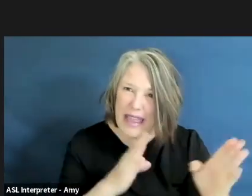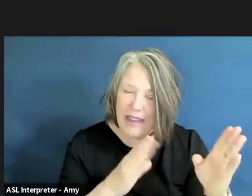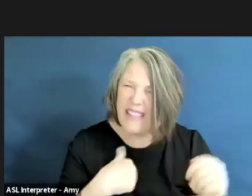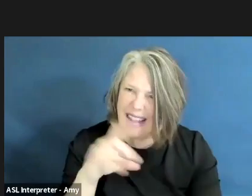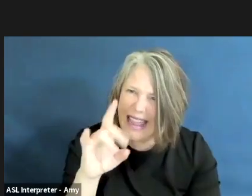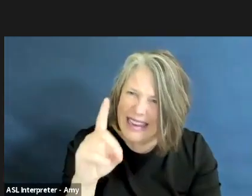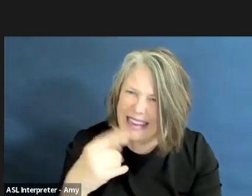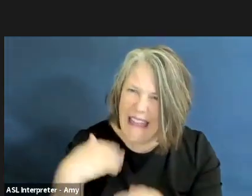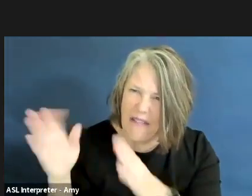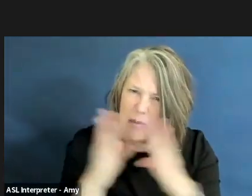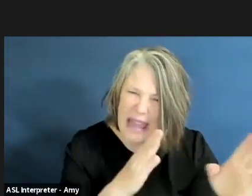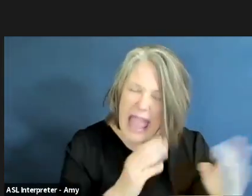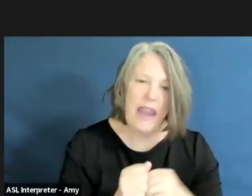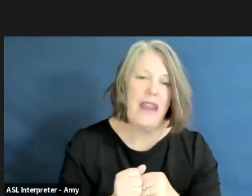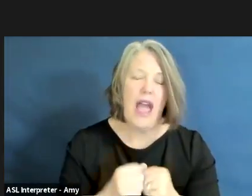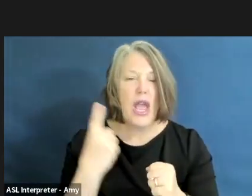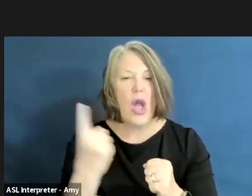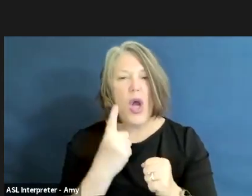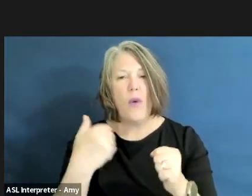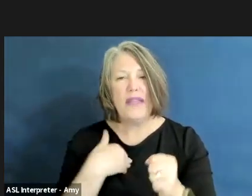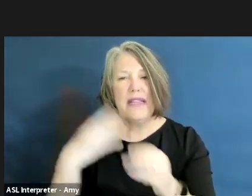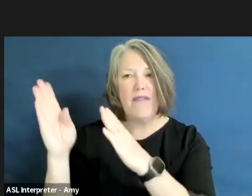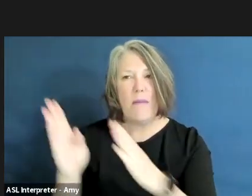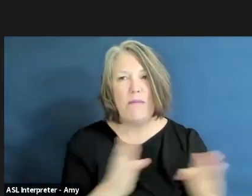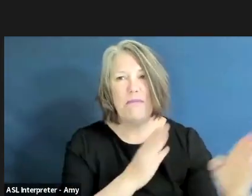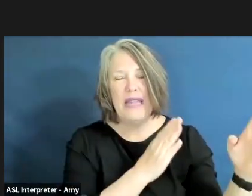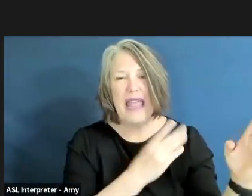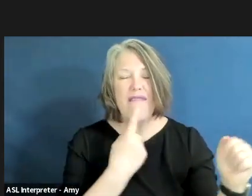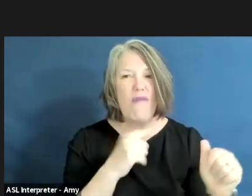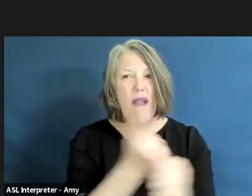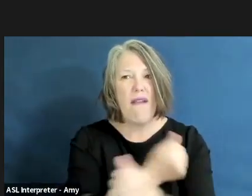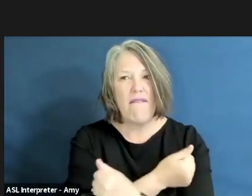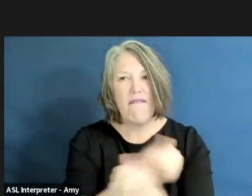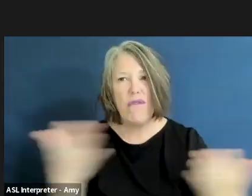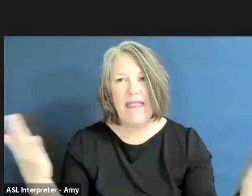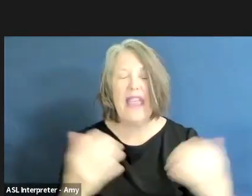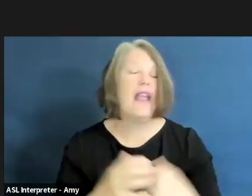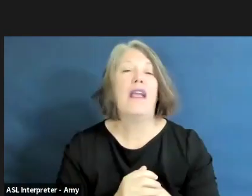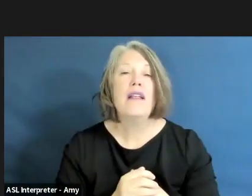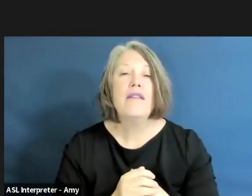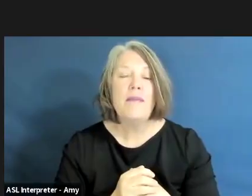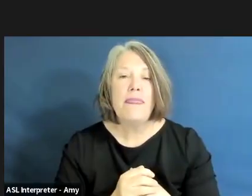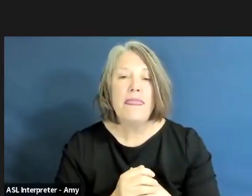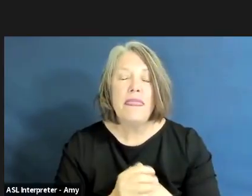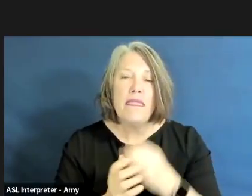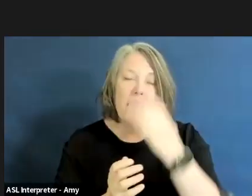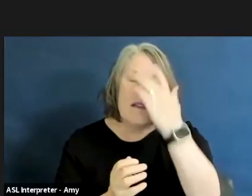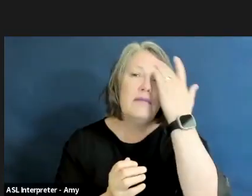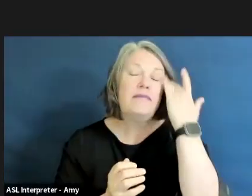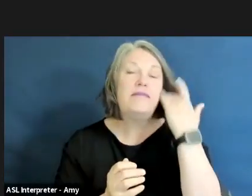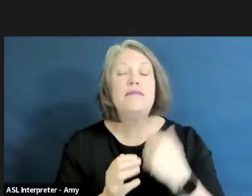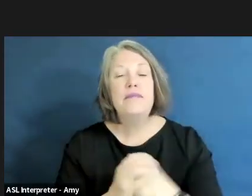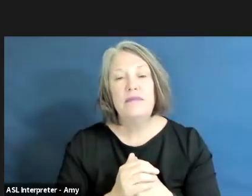I always have a plan pretty much for everything. So after a gauntlet of